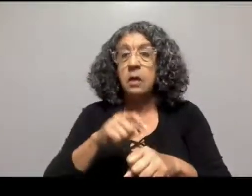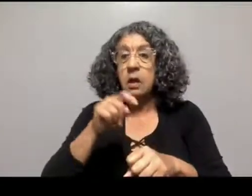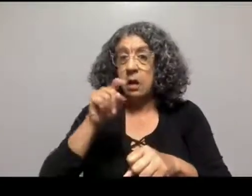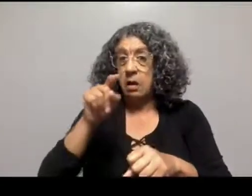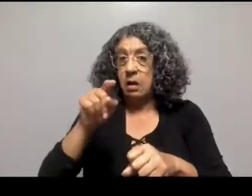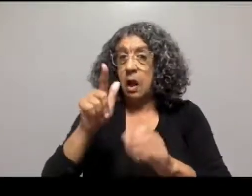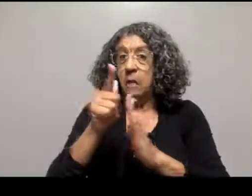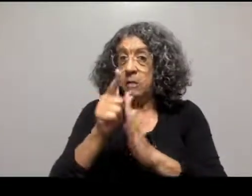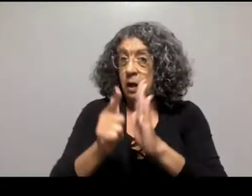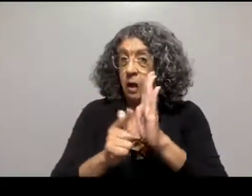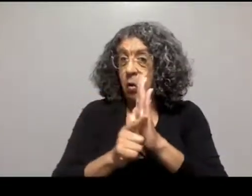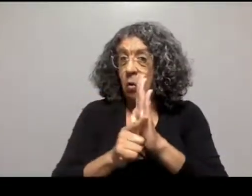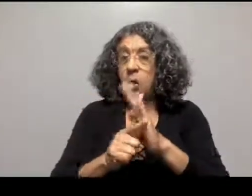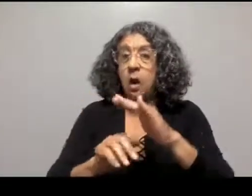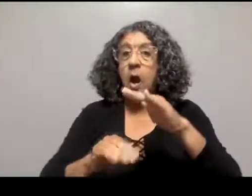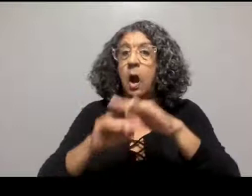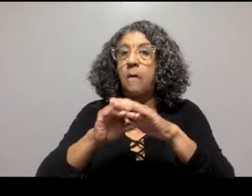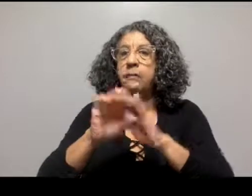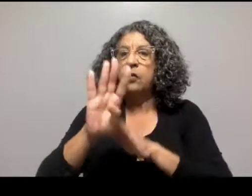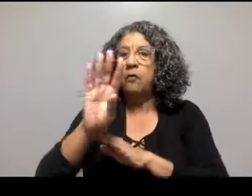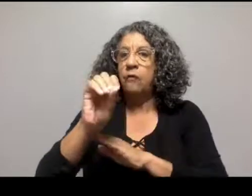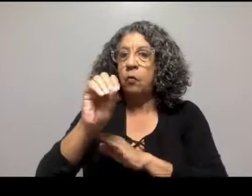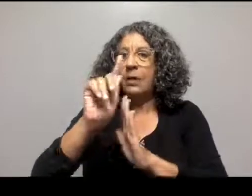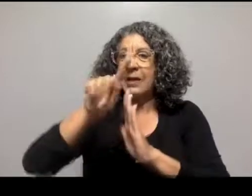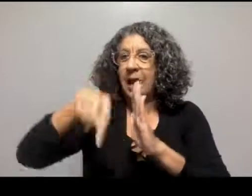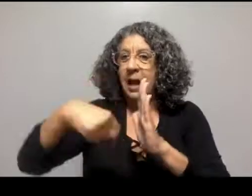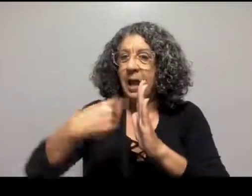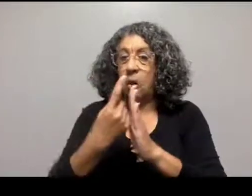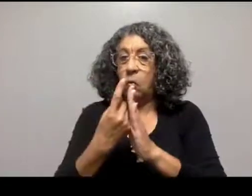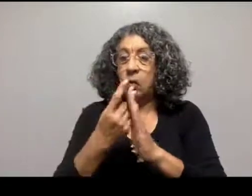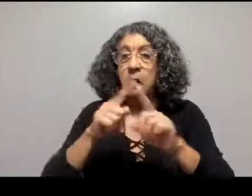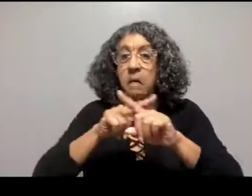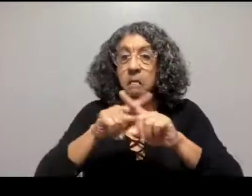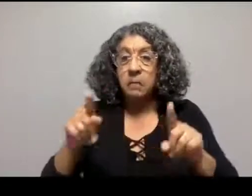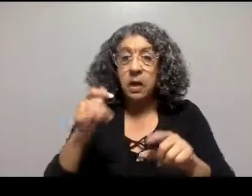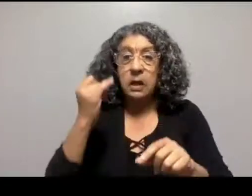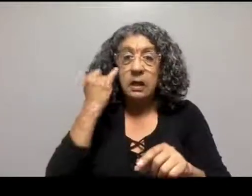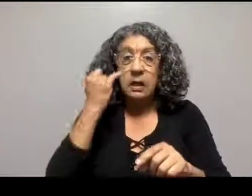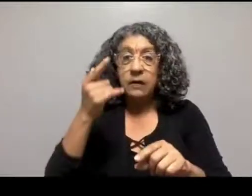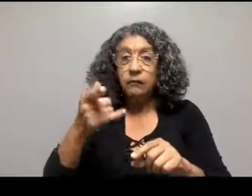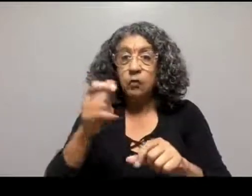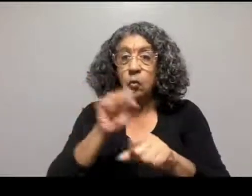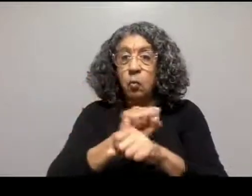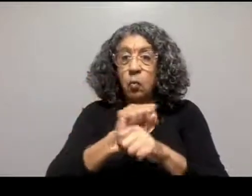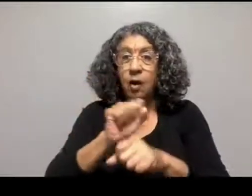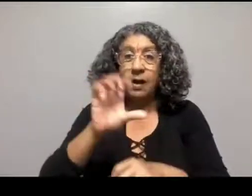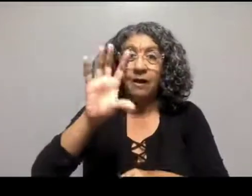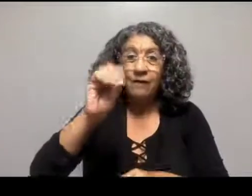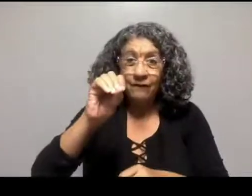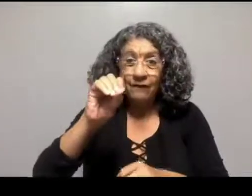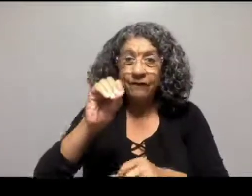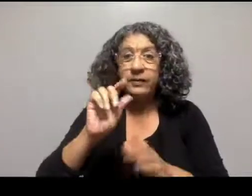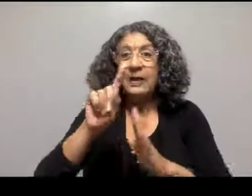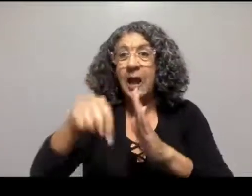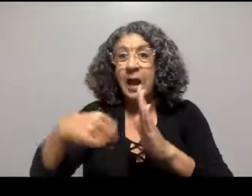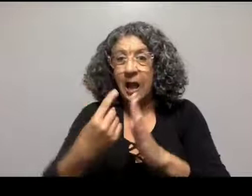By law, that's up to 40 hours but if you worked 50 hours